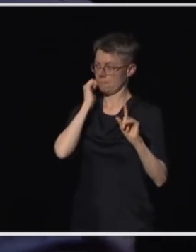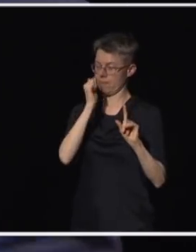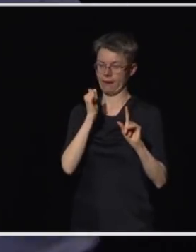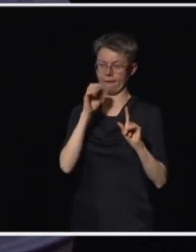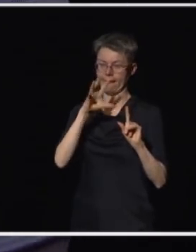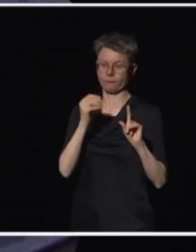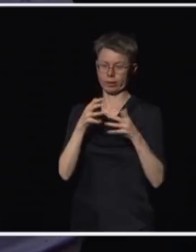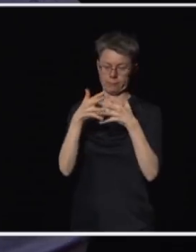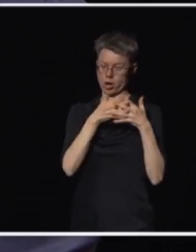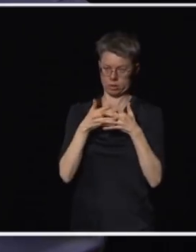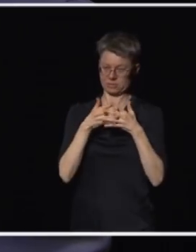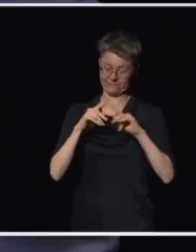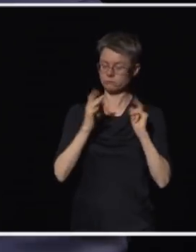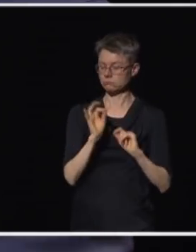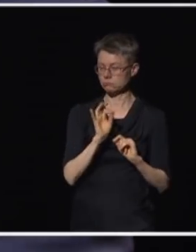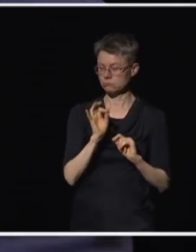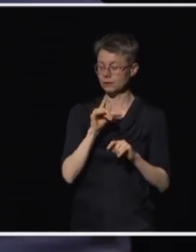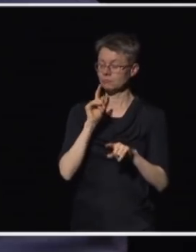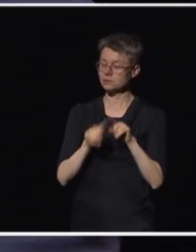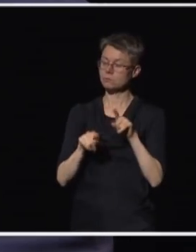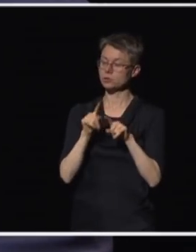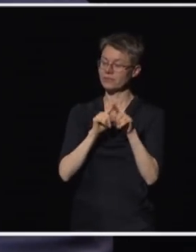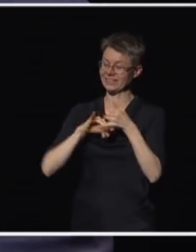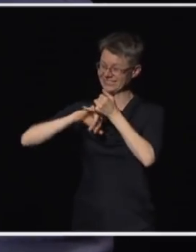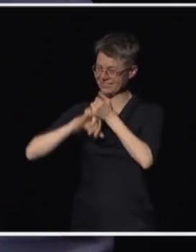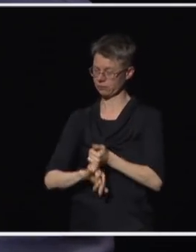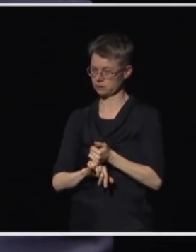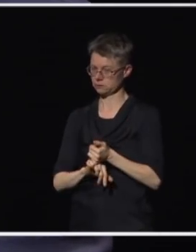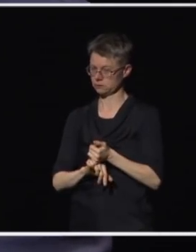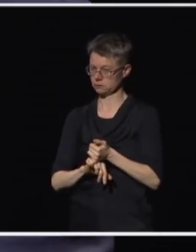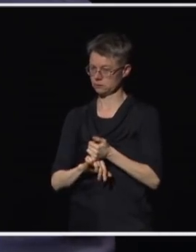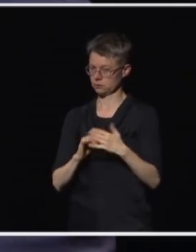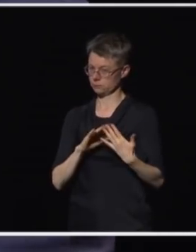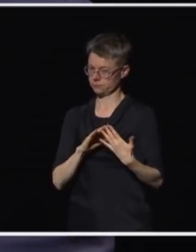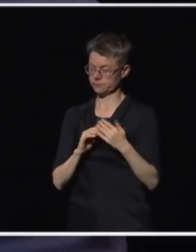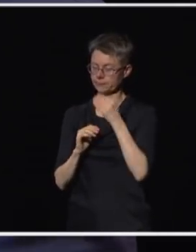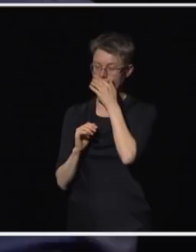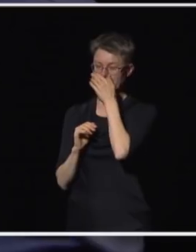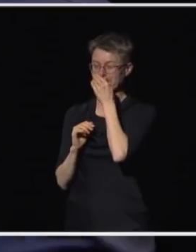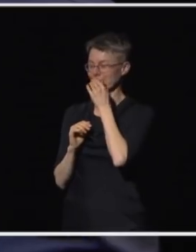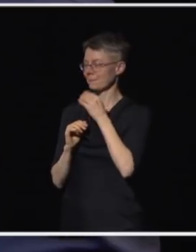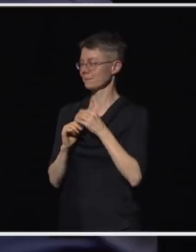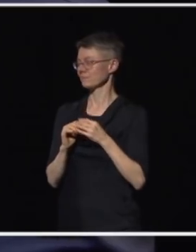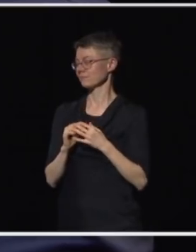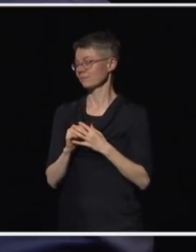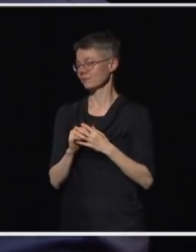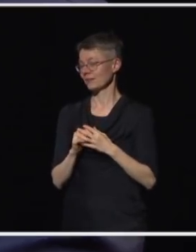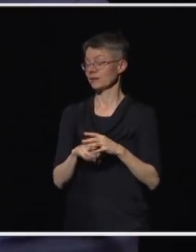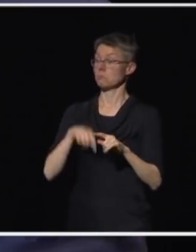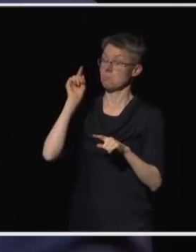The other thing is the African American community is largely a southern community. And by vast numbers, you know, southern Americans tend to,